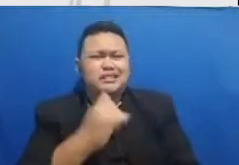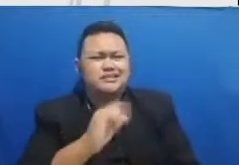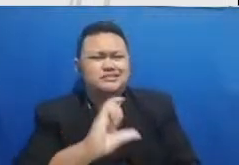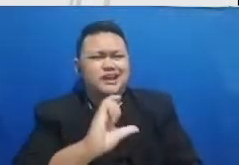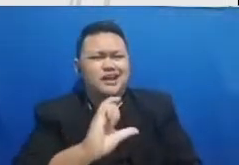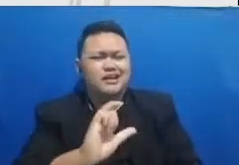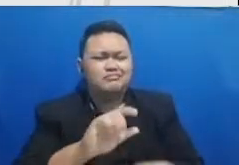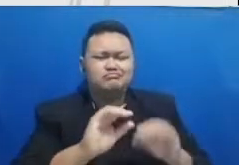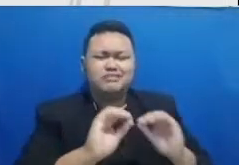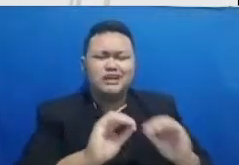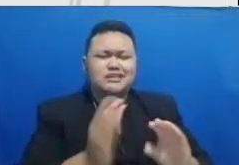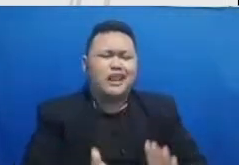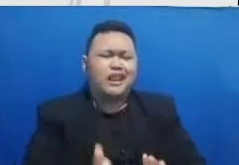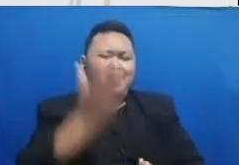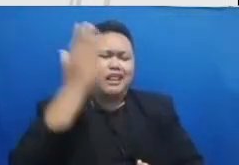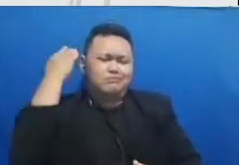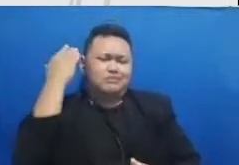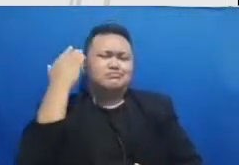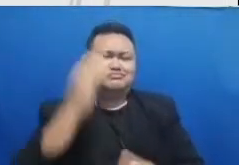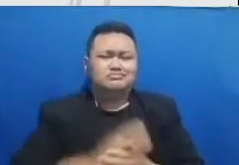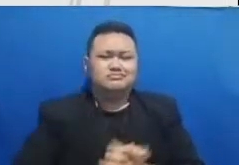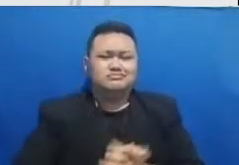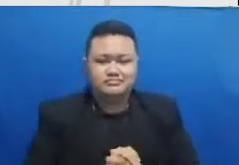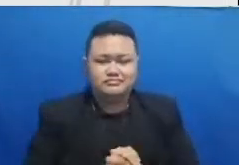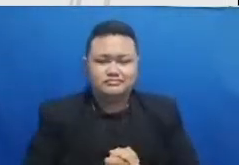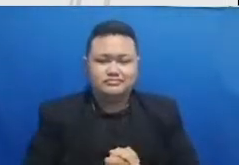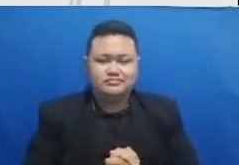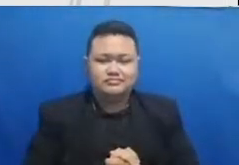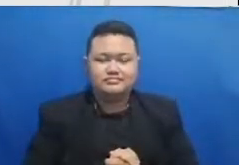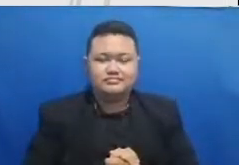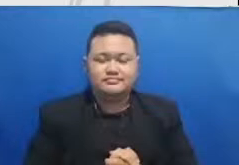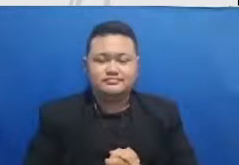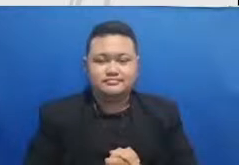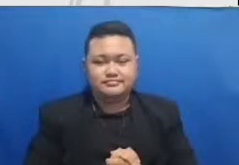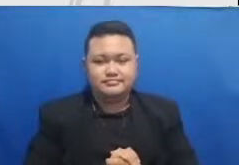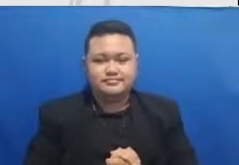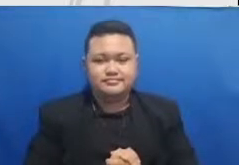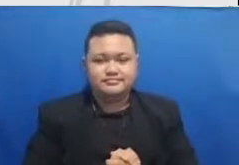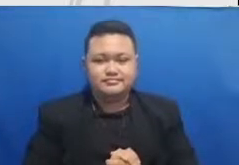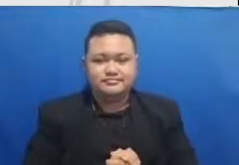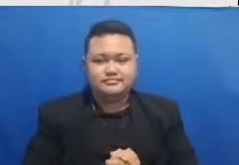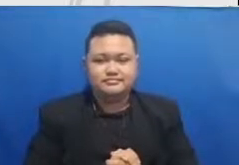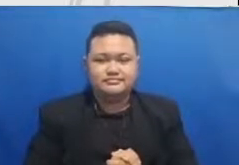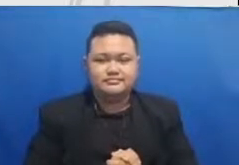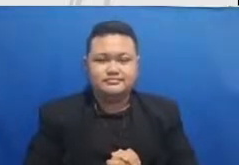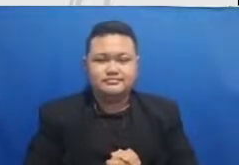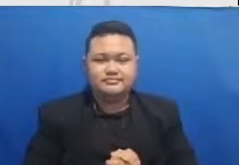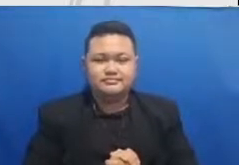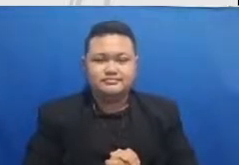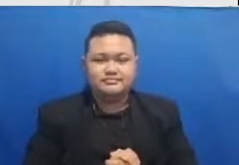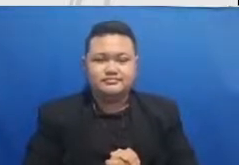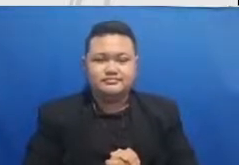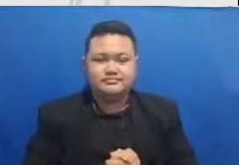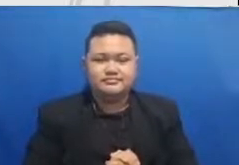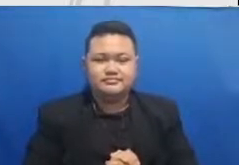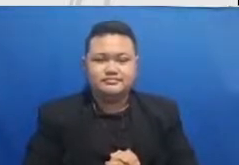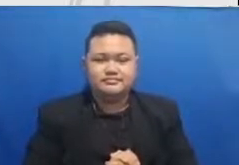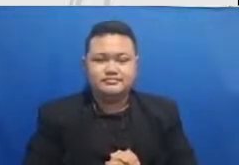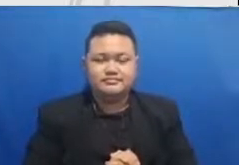OK Google Map this is the level of substitution as this note is one of